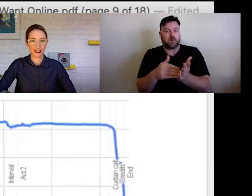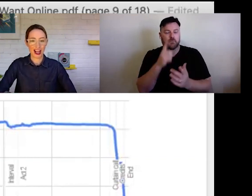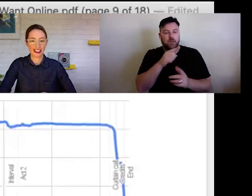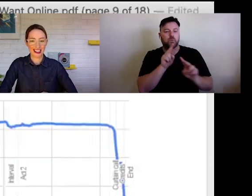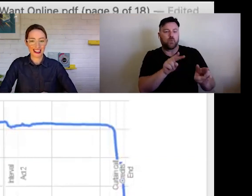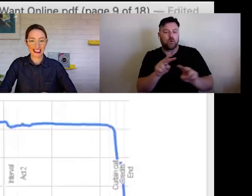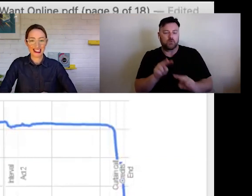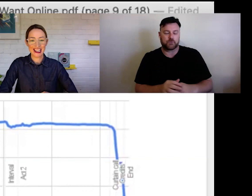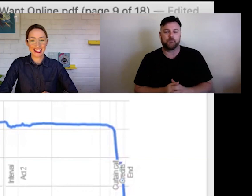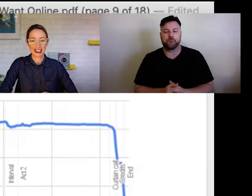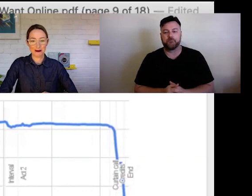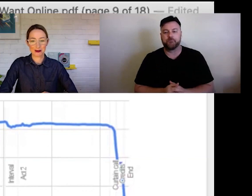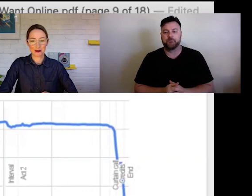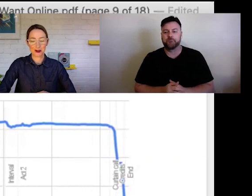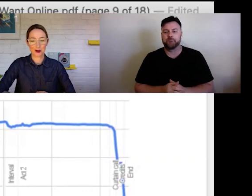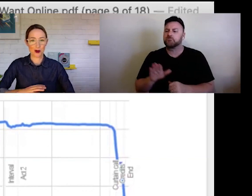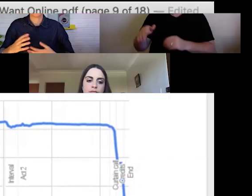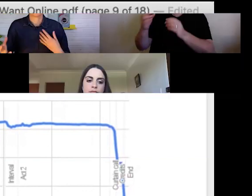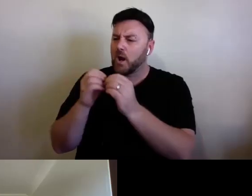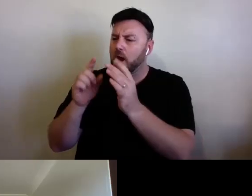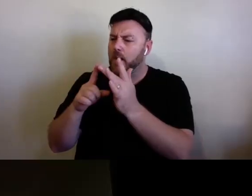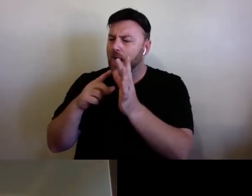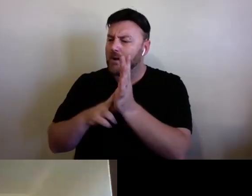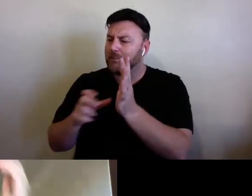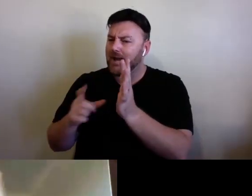experience that people are sharing about livestreaming or engagement